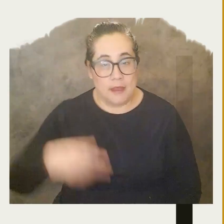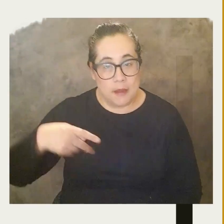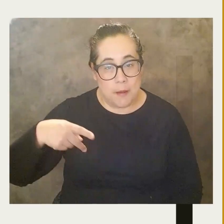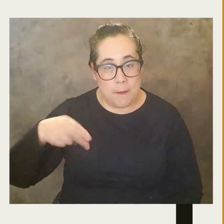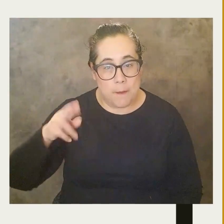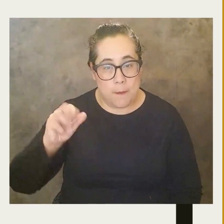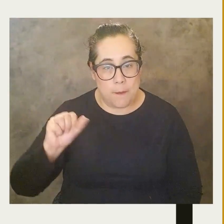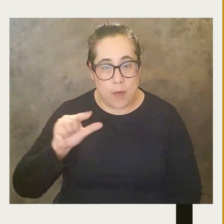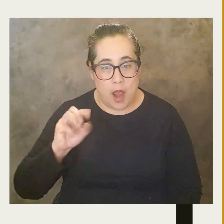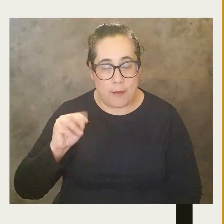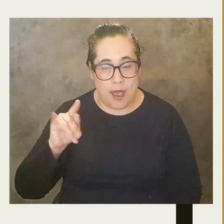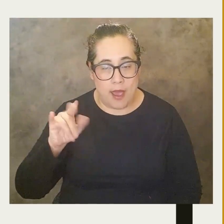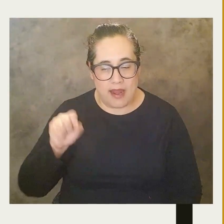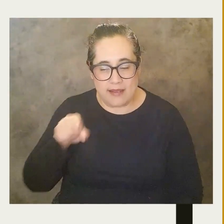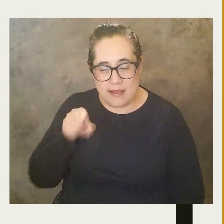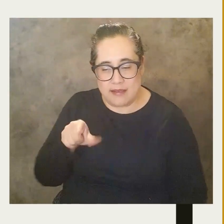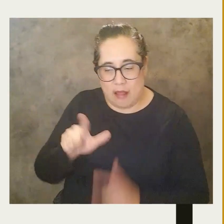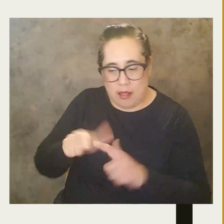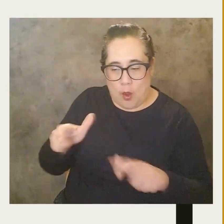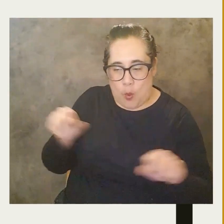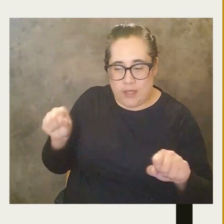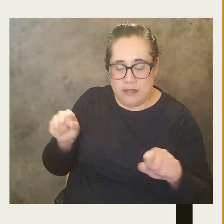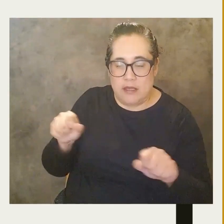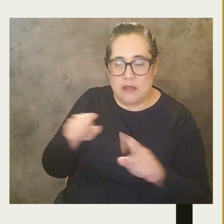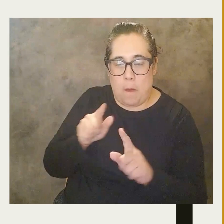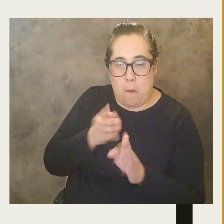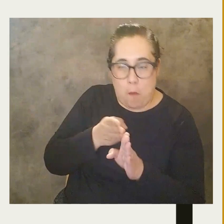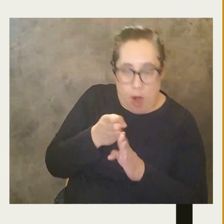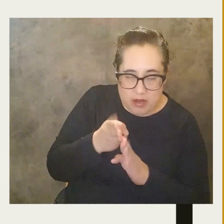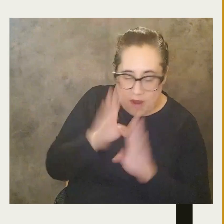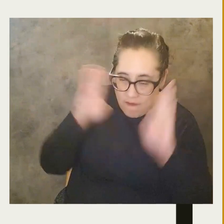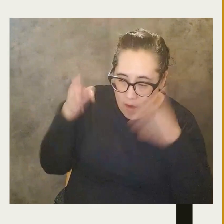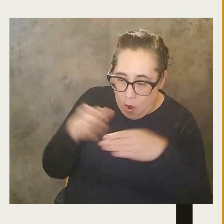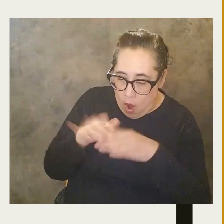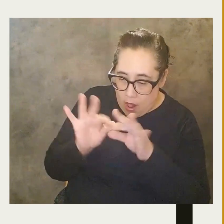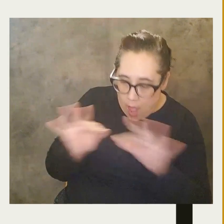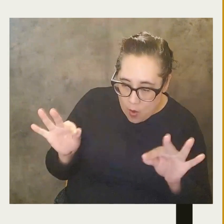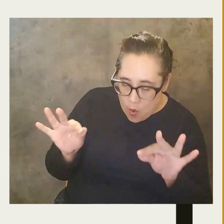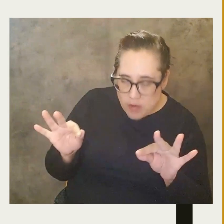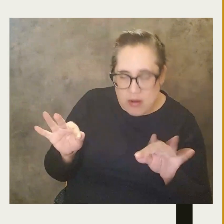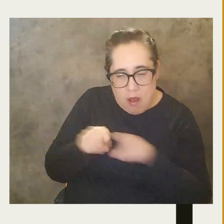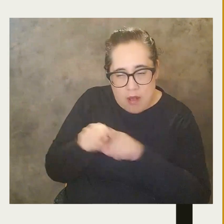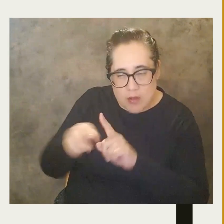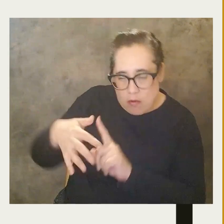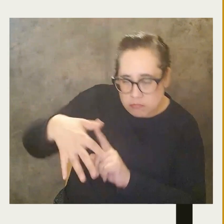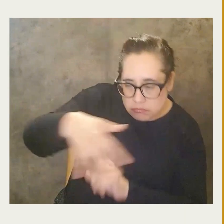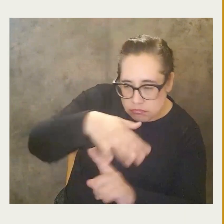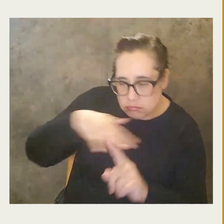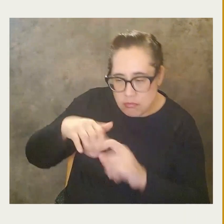Pragmatics is a branch of linguistics that focuses on ... language and the context in which language is used.